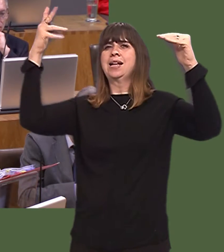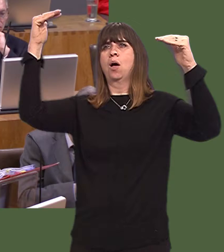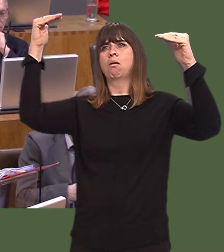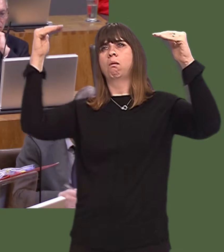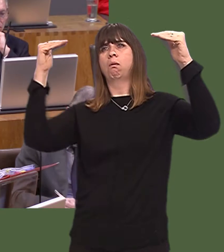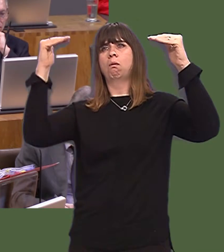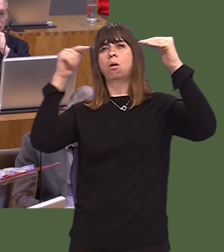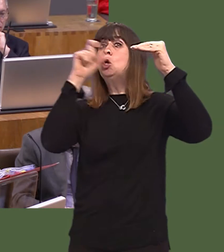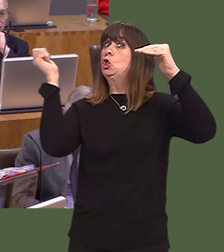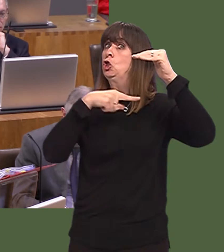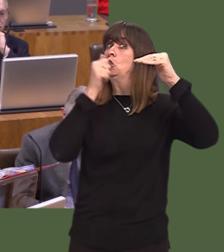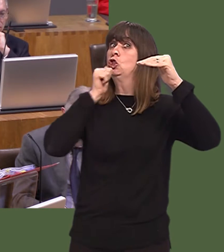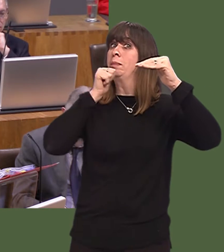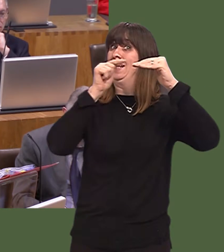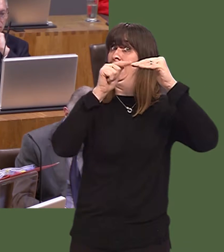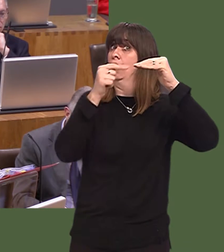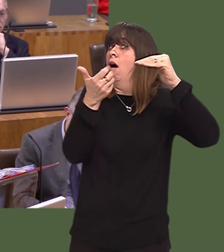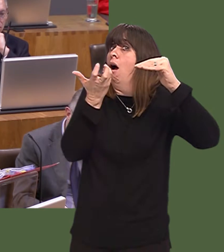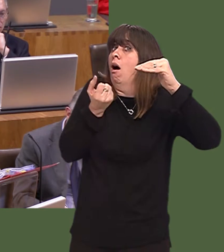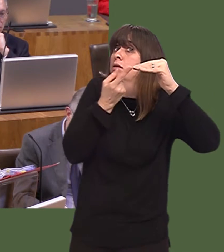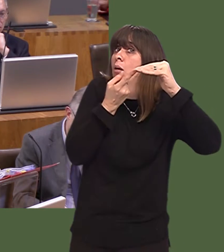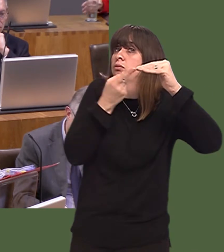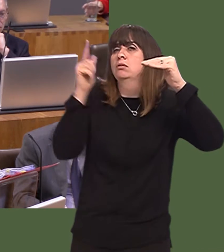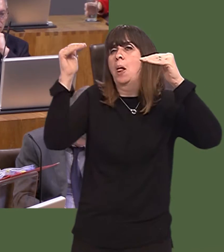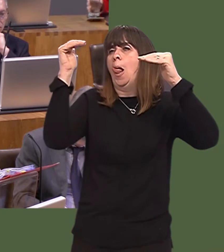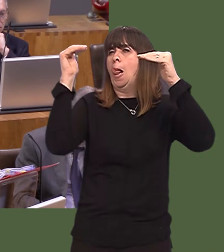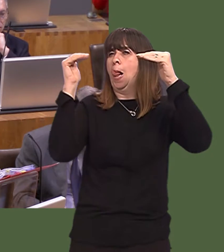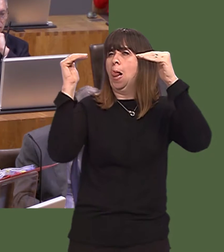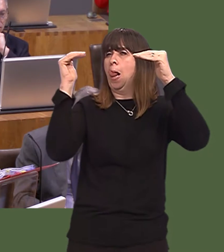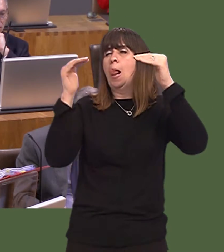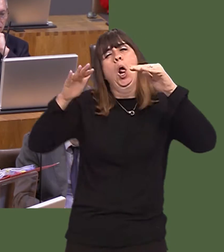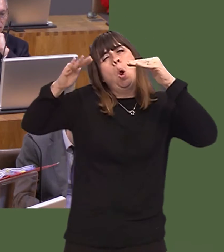the limit that exists now, because of what the court said.